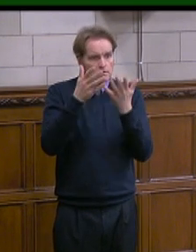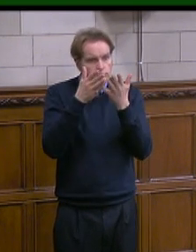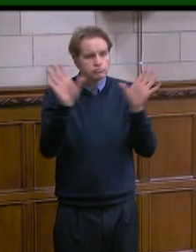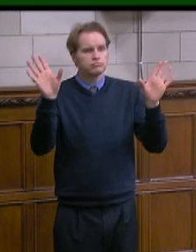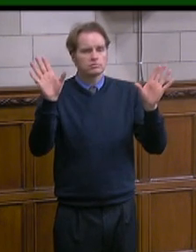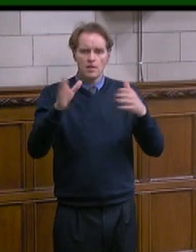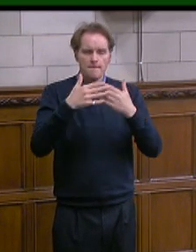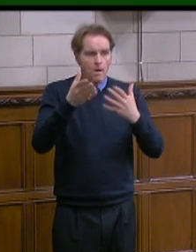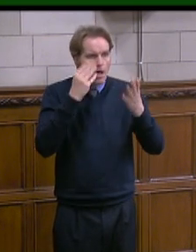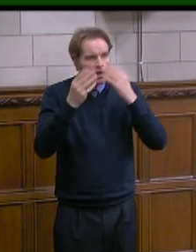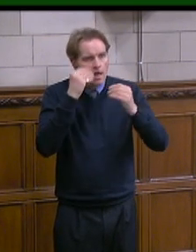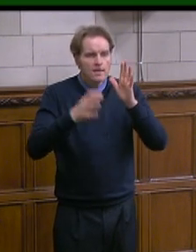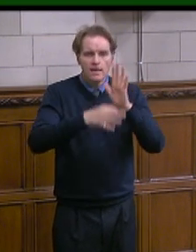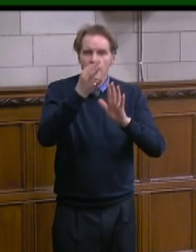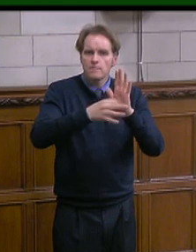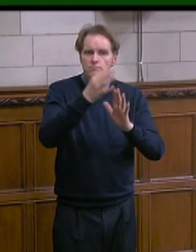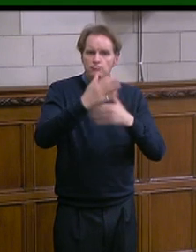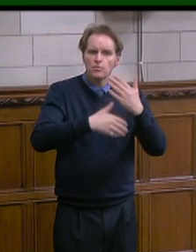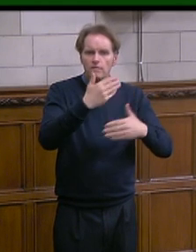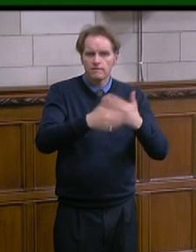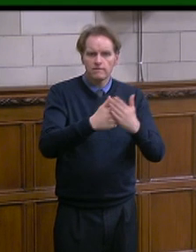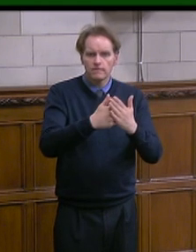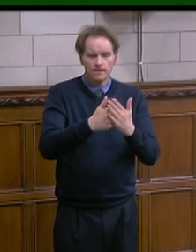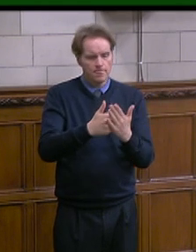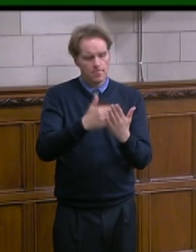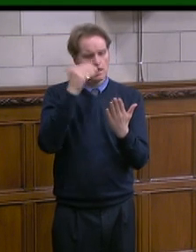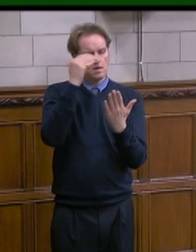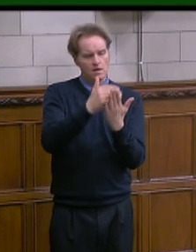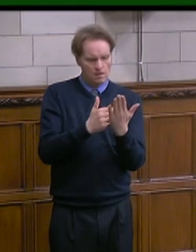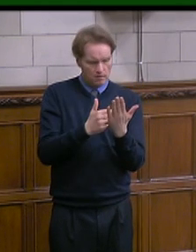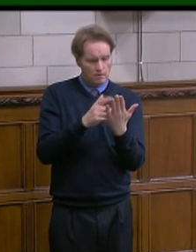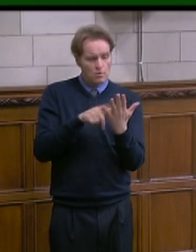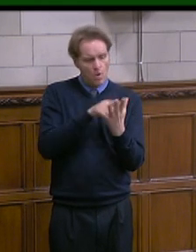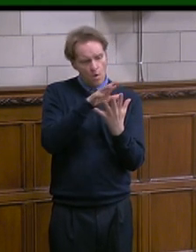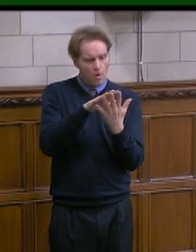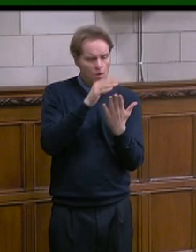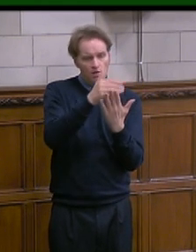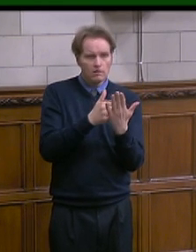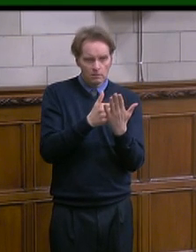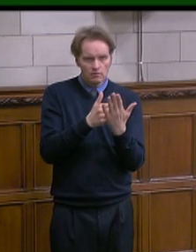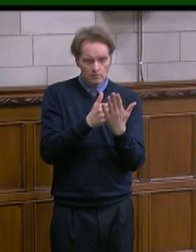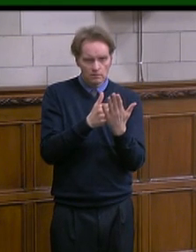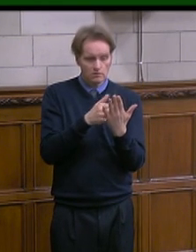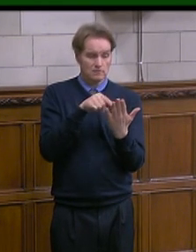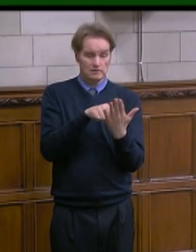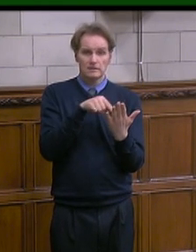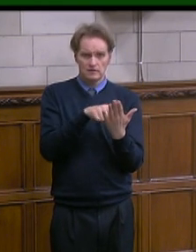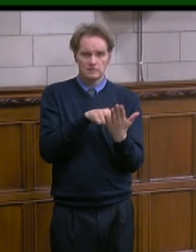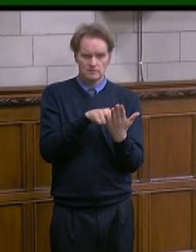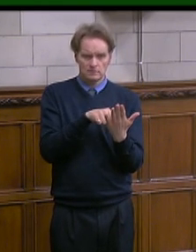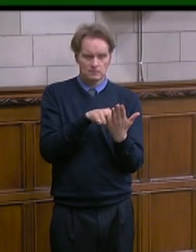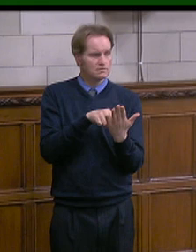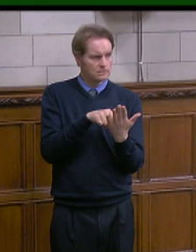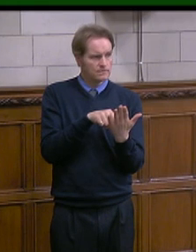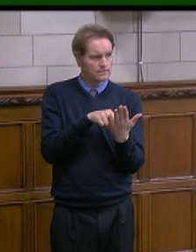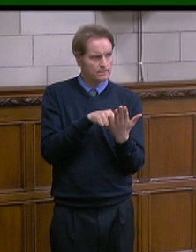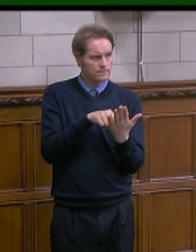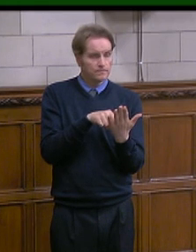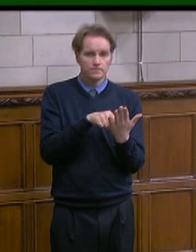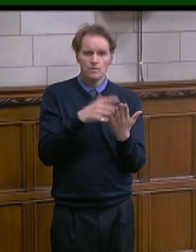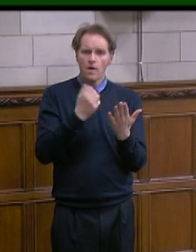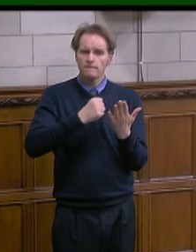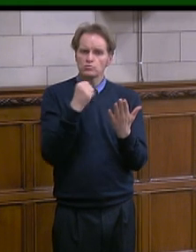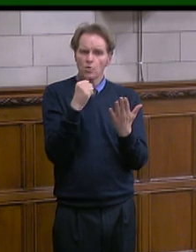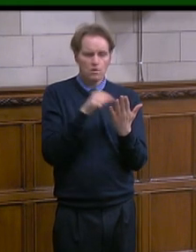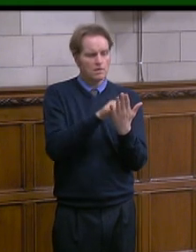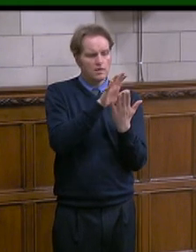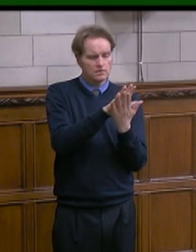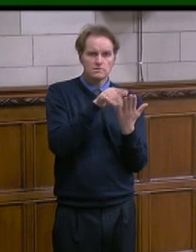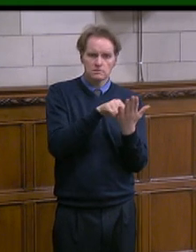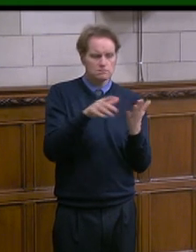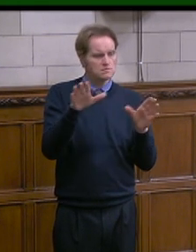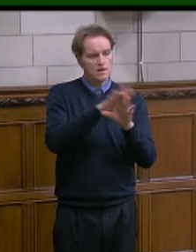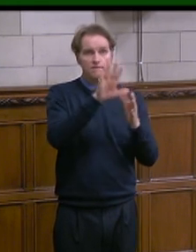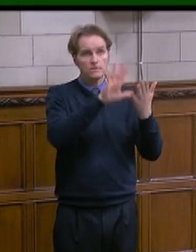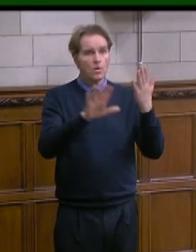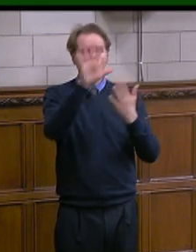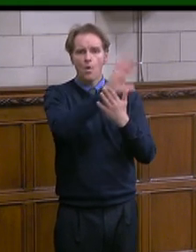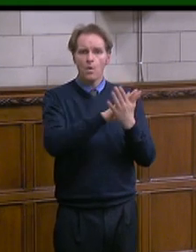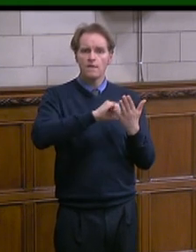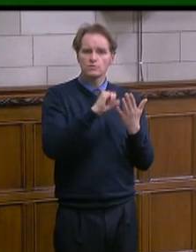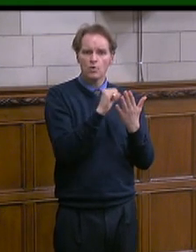Because the Act is Scottish legislation, it follows that all of Scotland’s regional